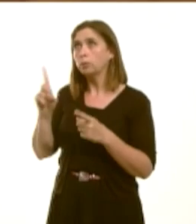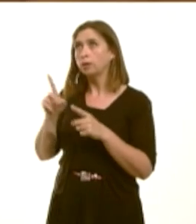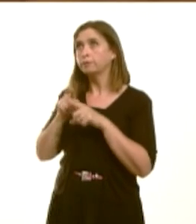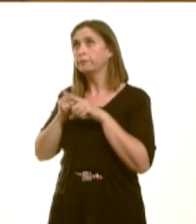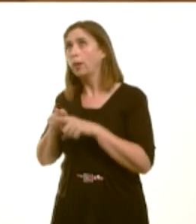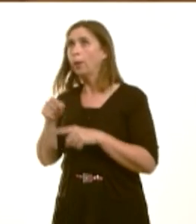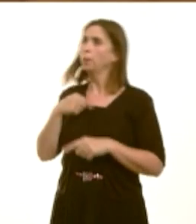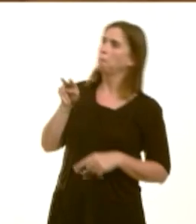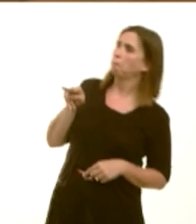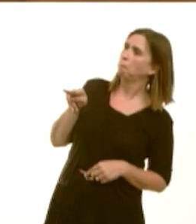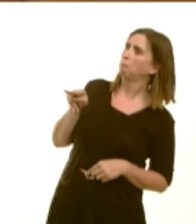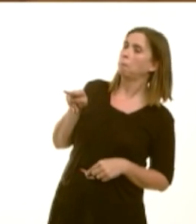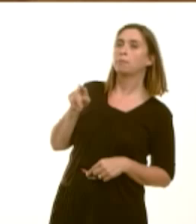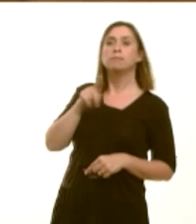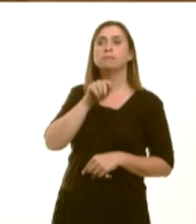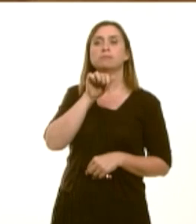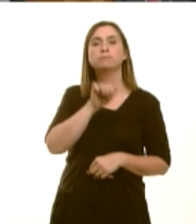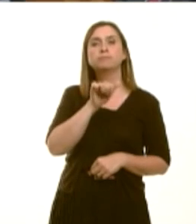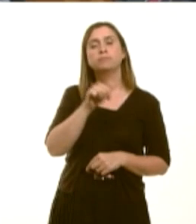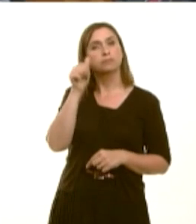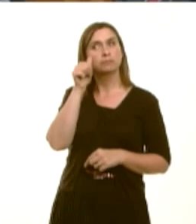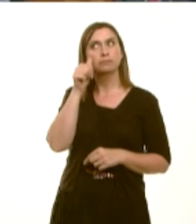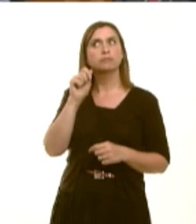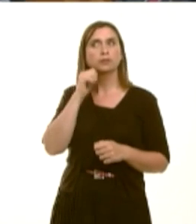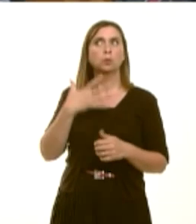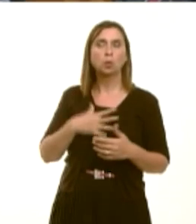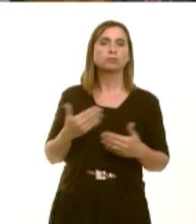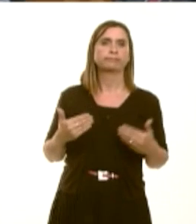But, as the Minister has previously stated, heís certainly keen to move forward with